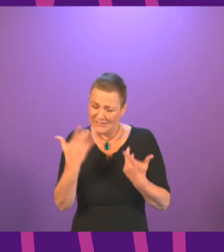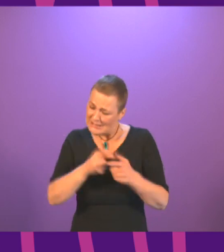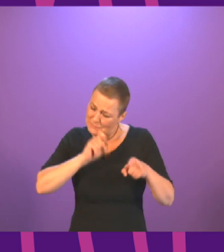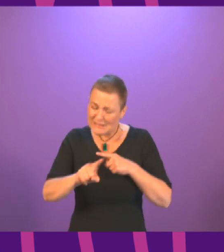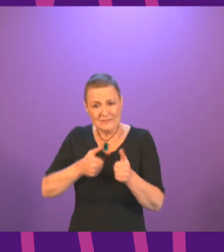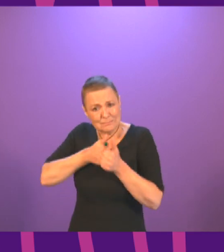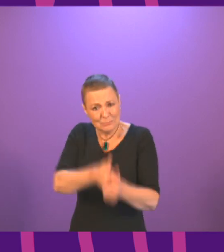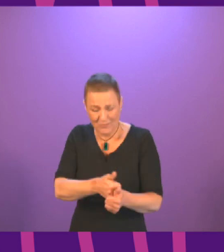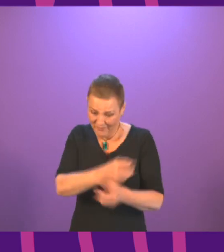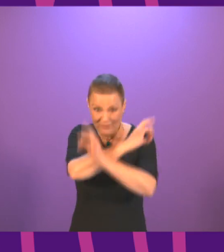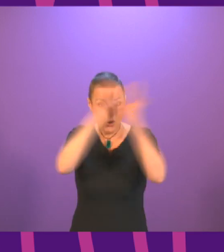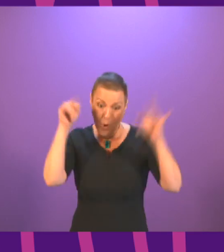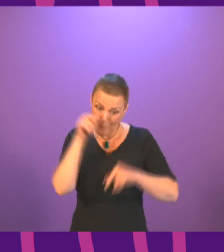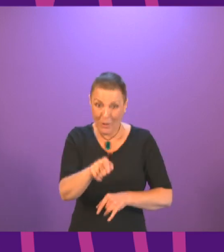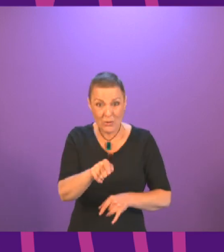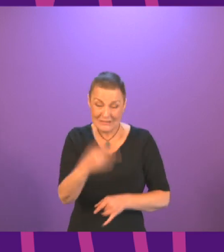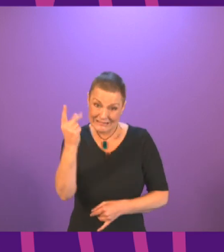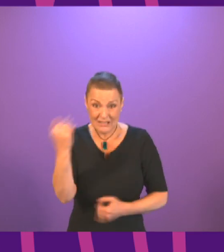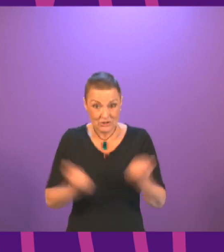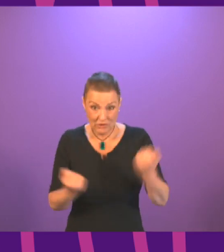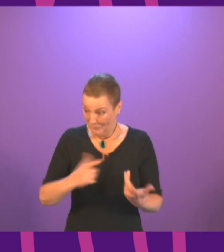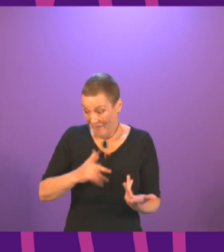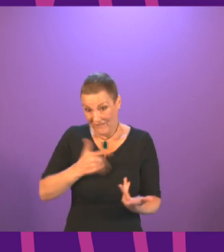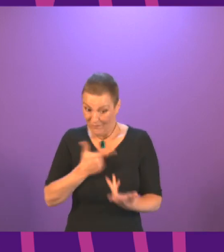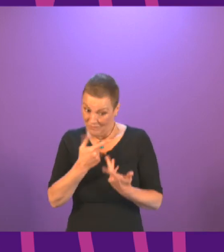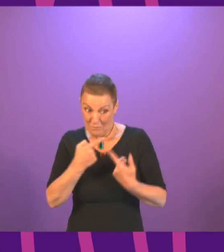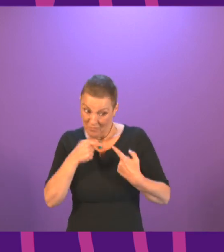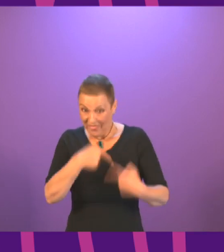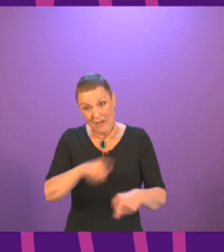consider specific support for our forgotten taxi drivers before more of them are forced